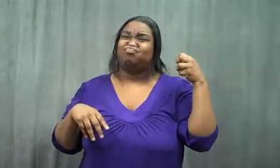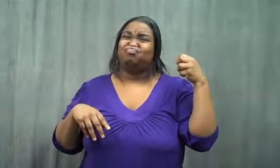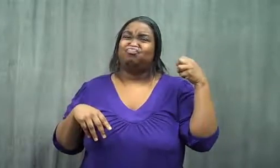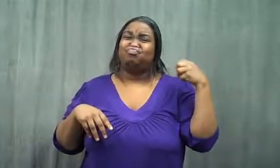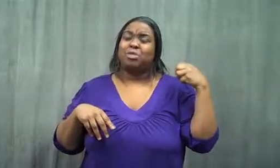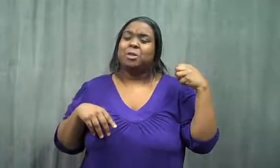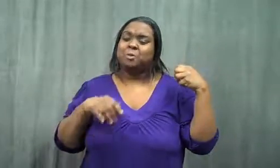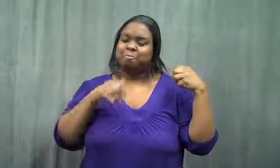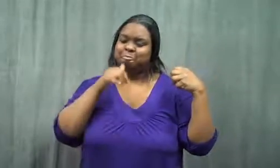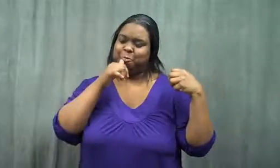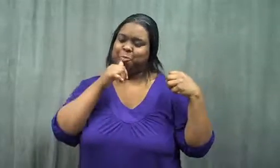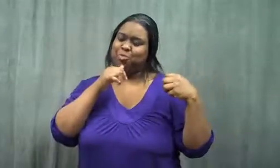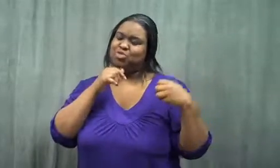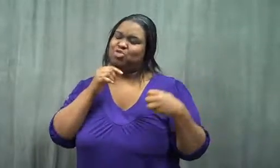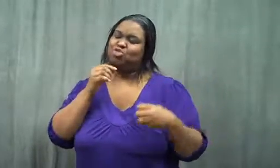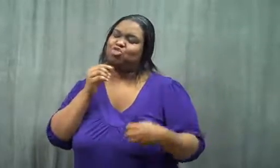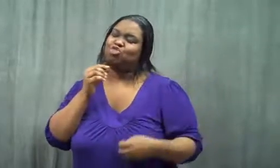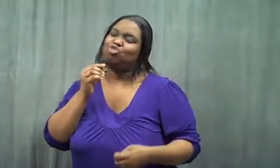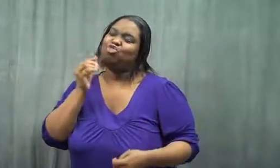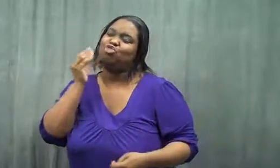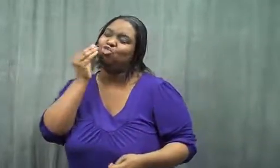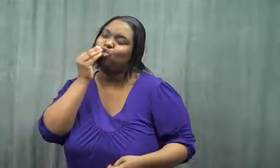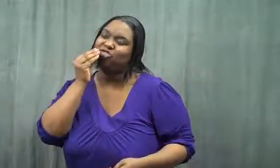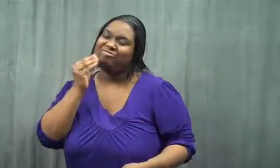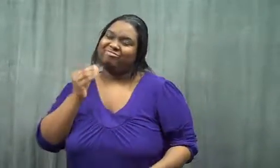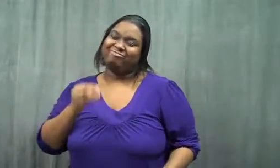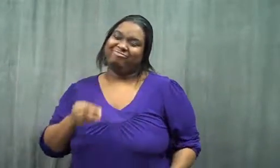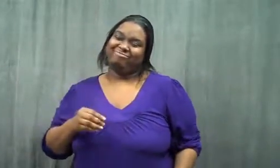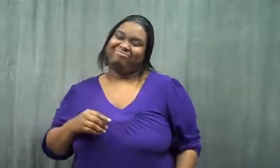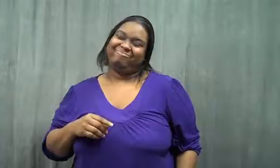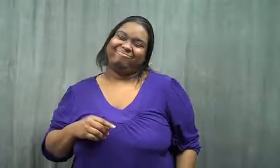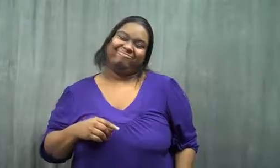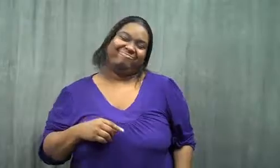I'd go through with the kiss, then turn and wipe it off.